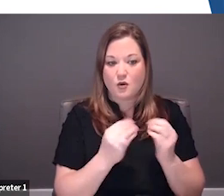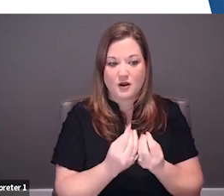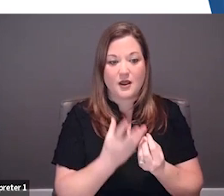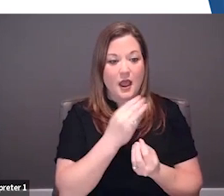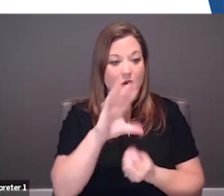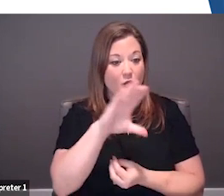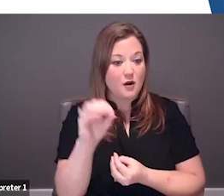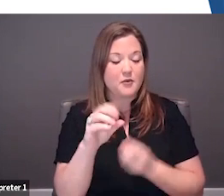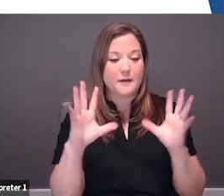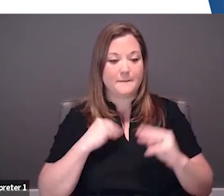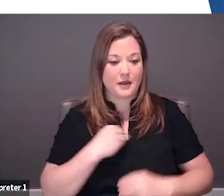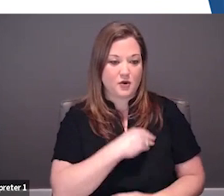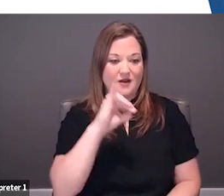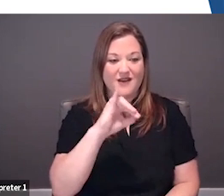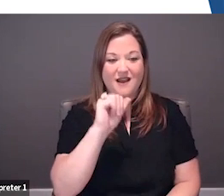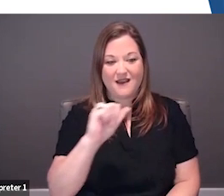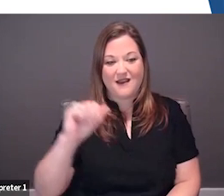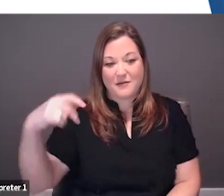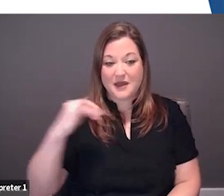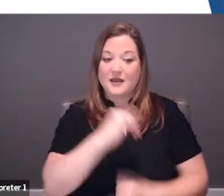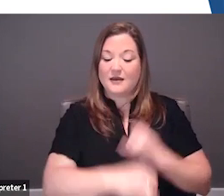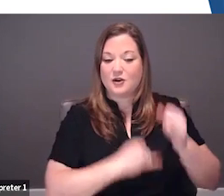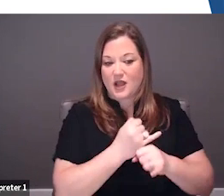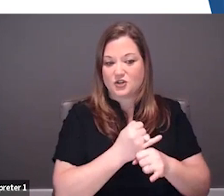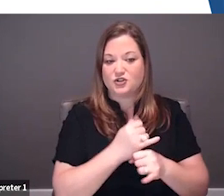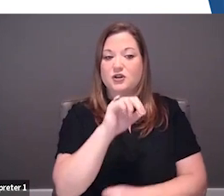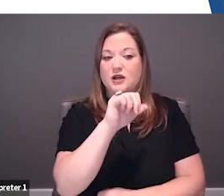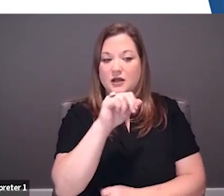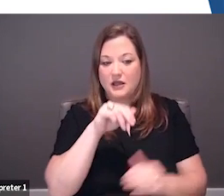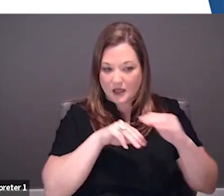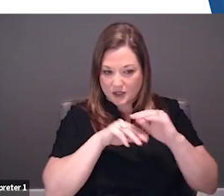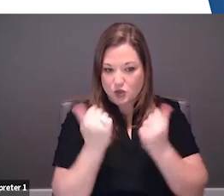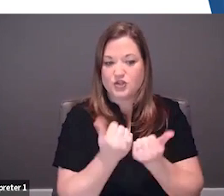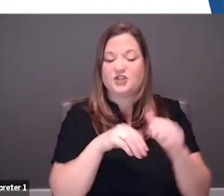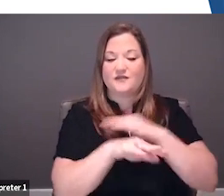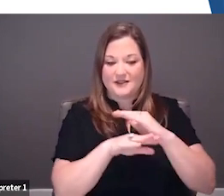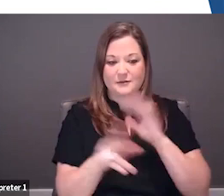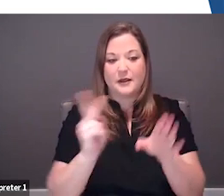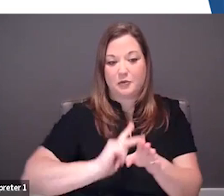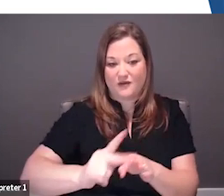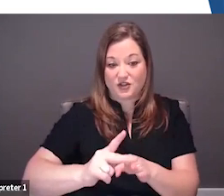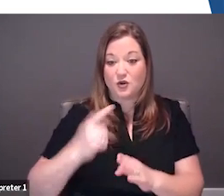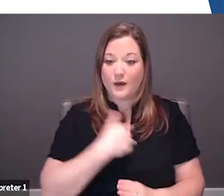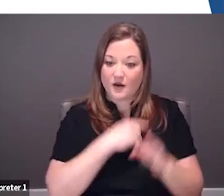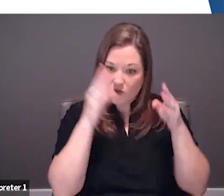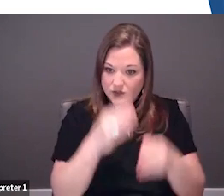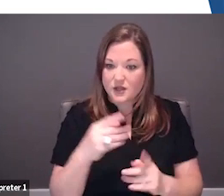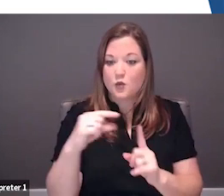which is the International Association of Accessibility Professionals. We're focused on WordPress accessibility, and we have